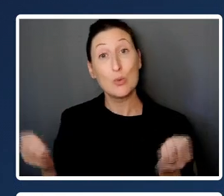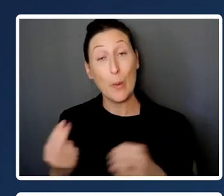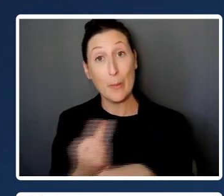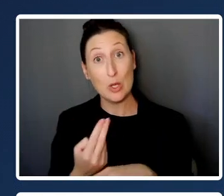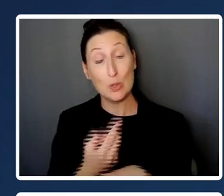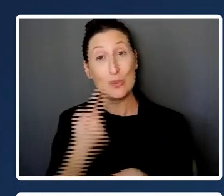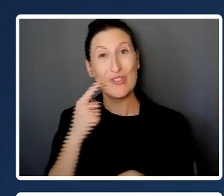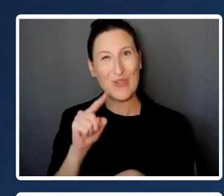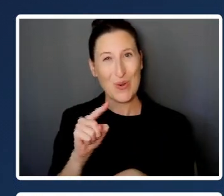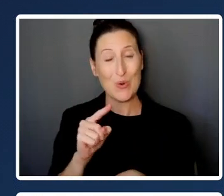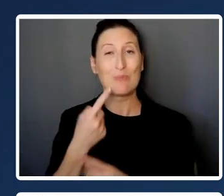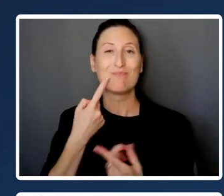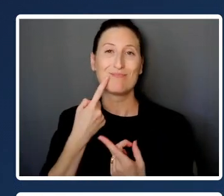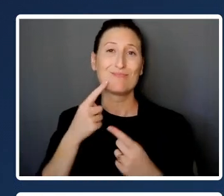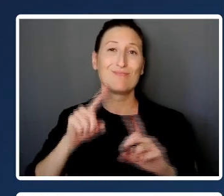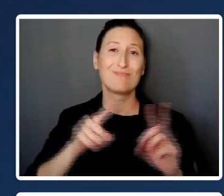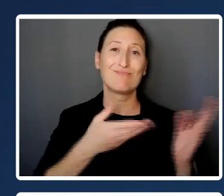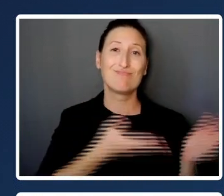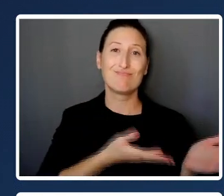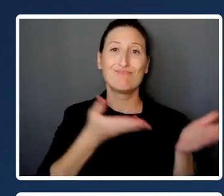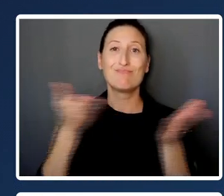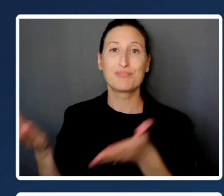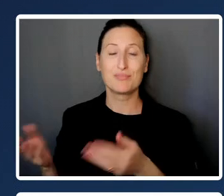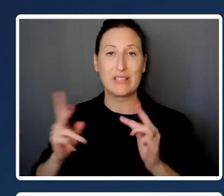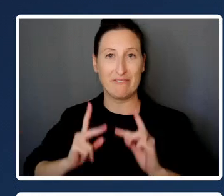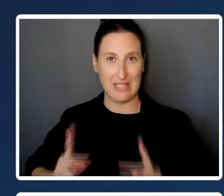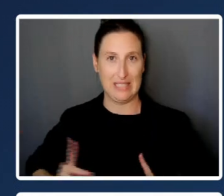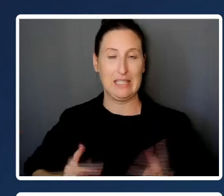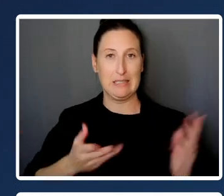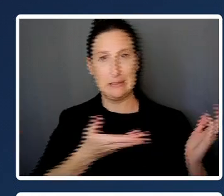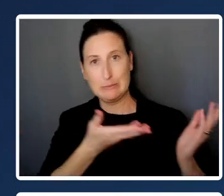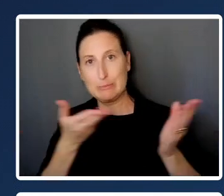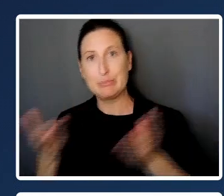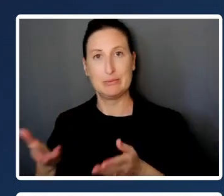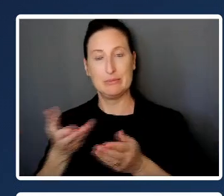you know, physically transport our seniors, and keep them safe and well.